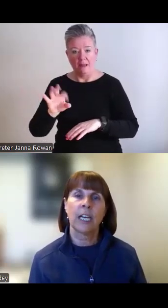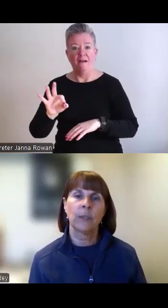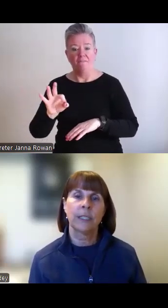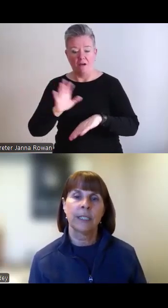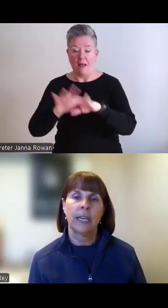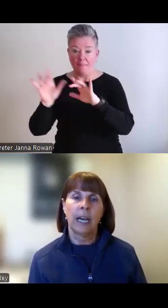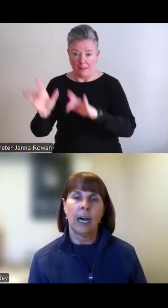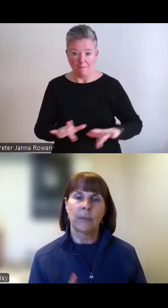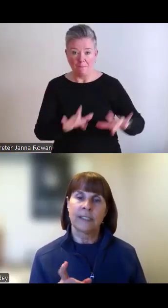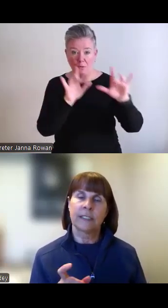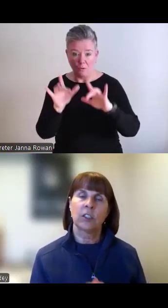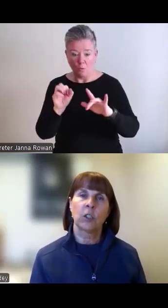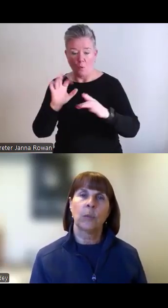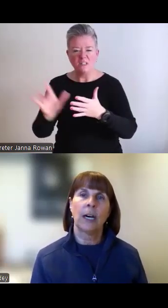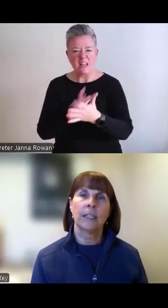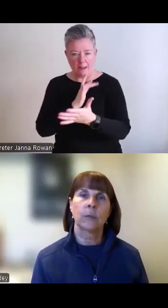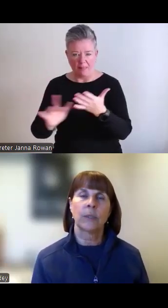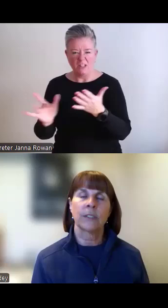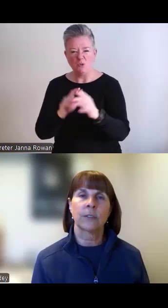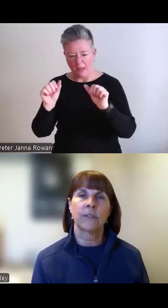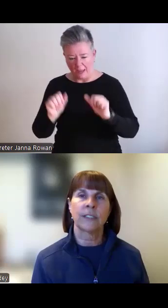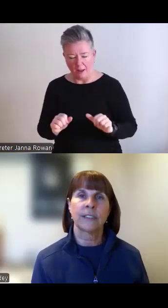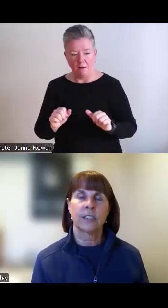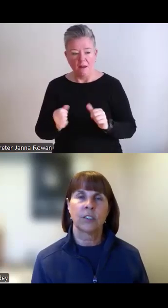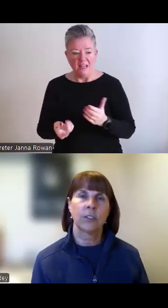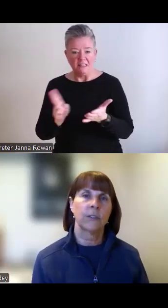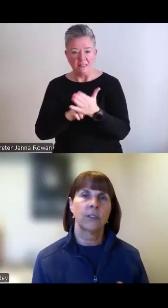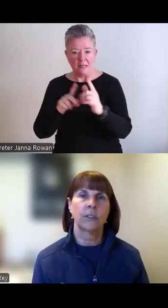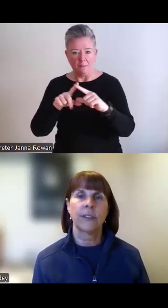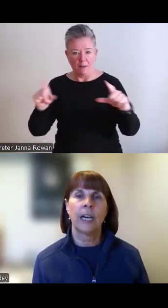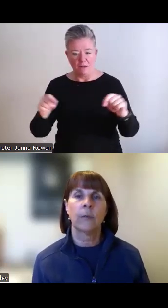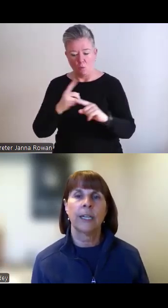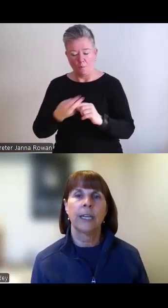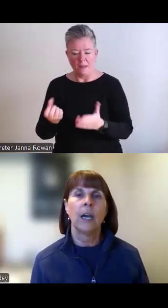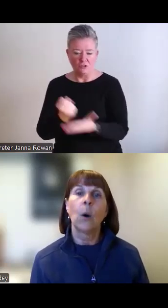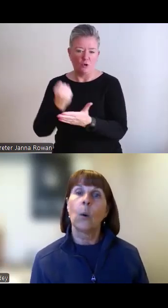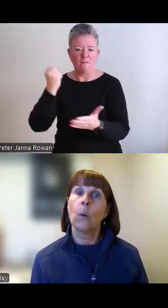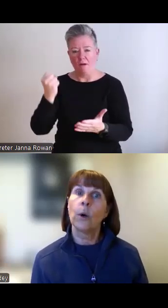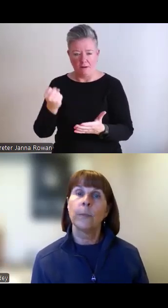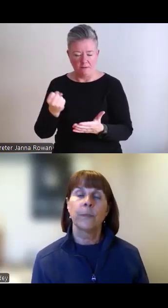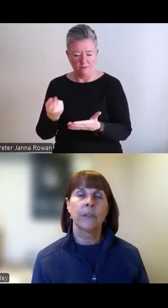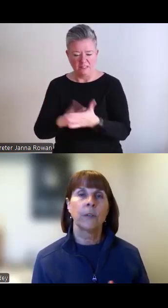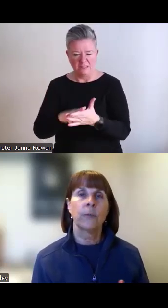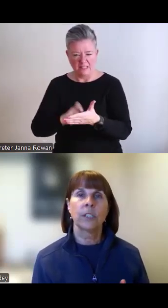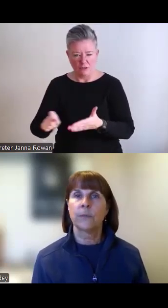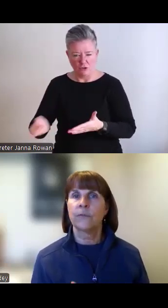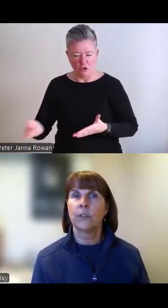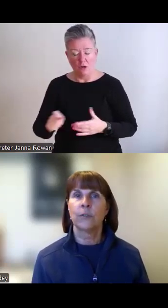or tablet. The signature box will be a certified signature if you do it that way, or if you wish,